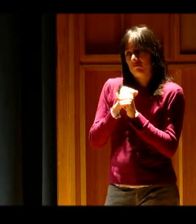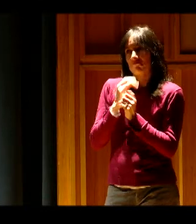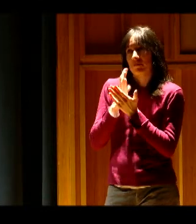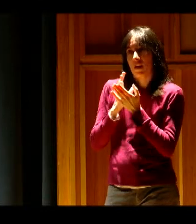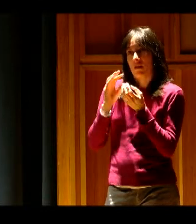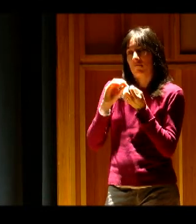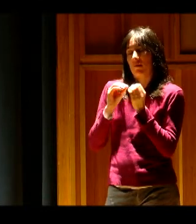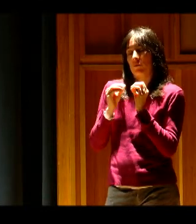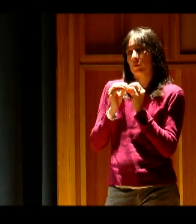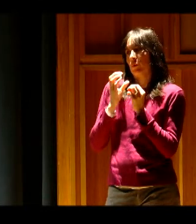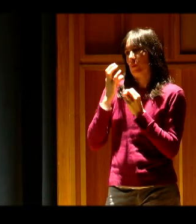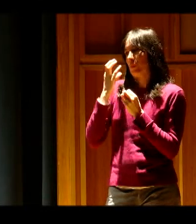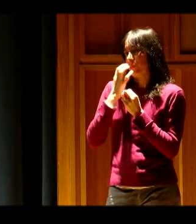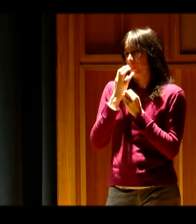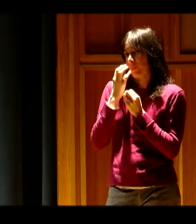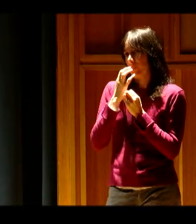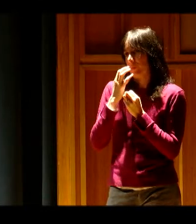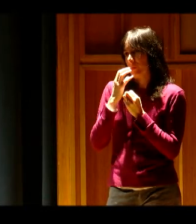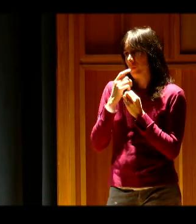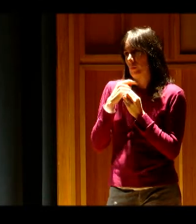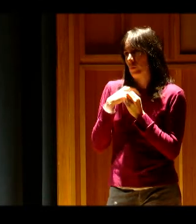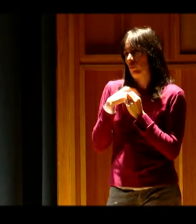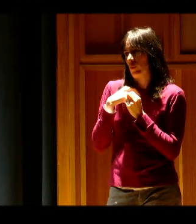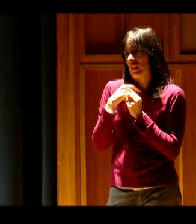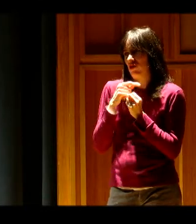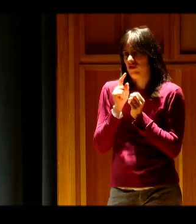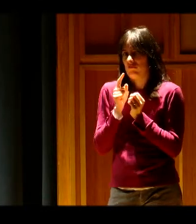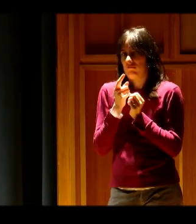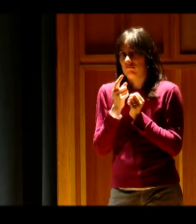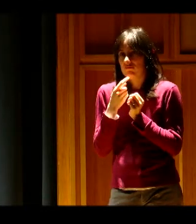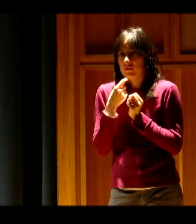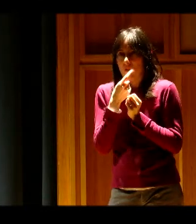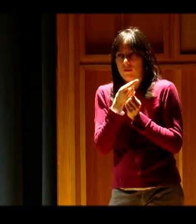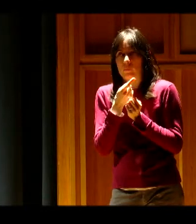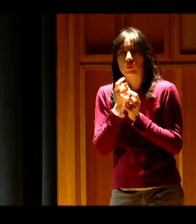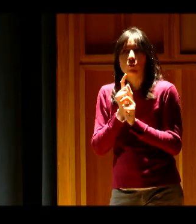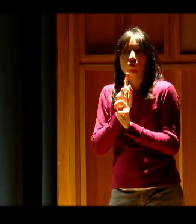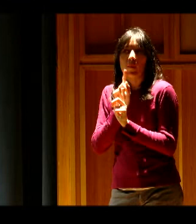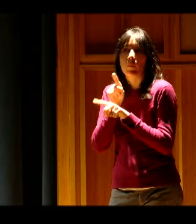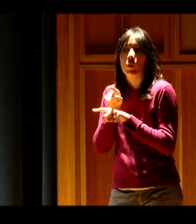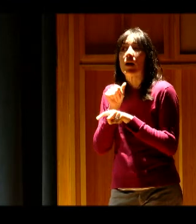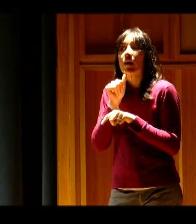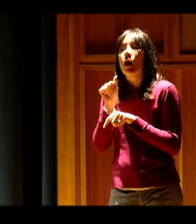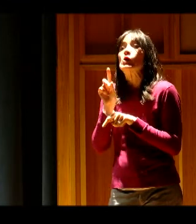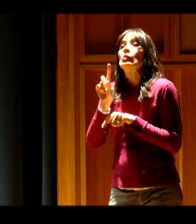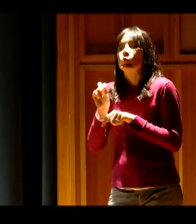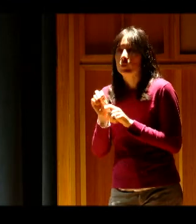not by asking anybody to do anything except for to report, and I think that's very, very important.